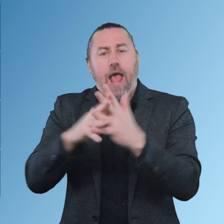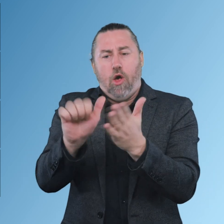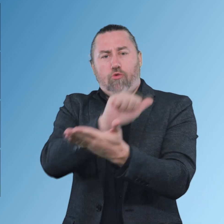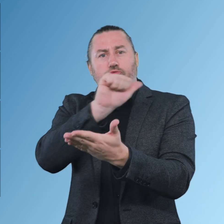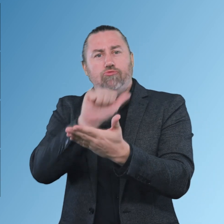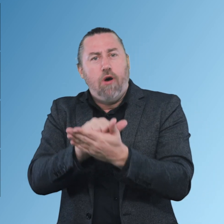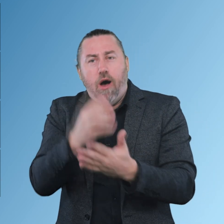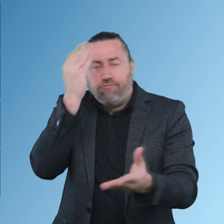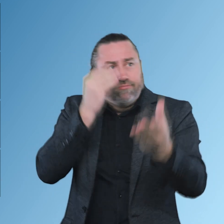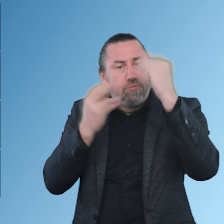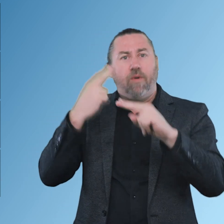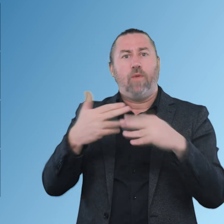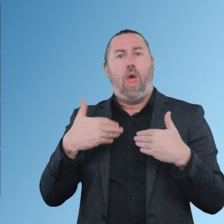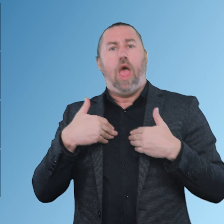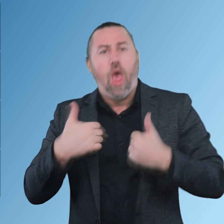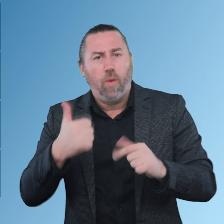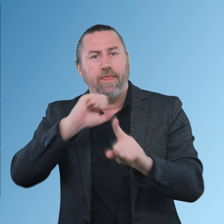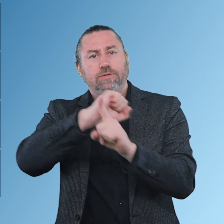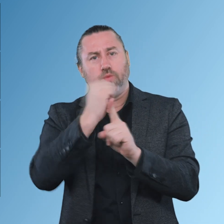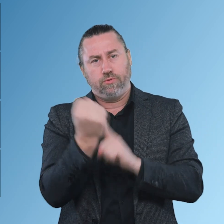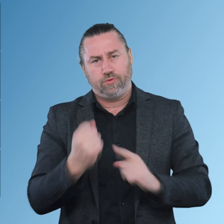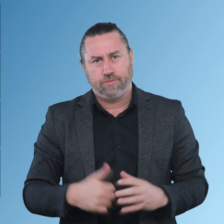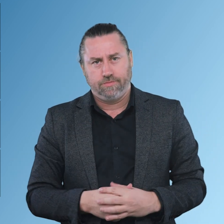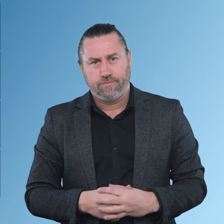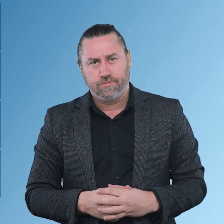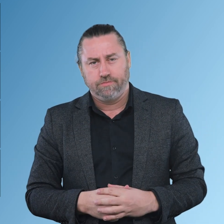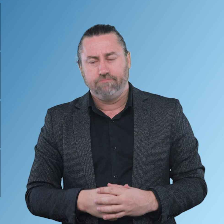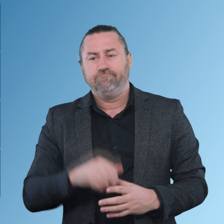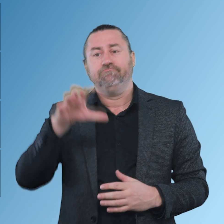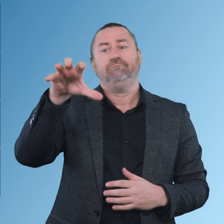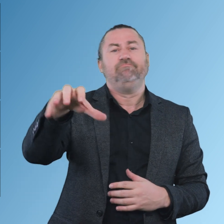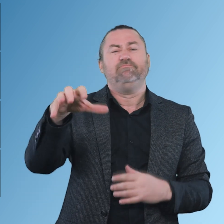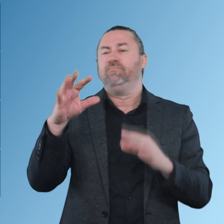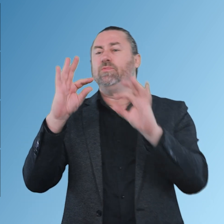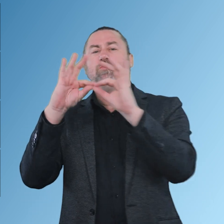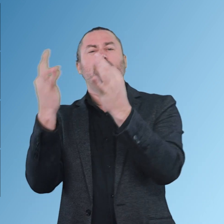in healthcare settings. That interpreting industry bodies, and Auslan